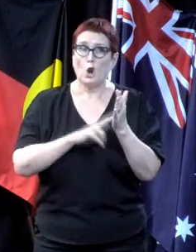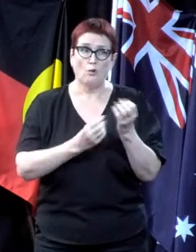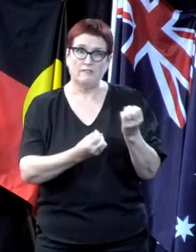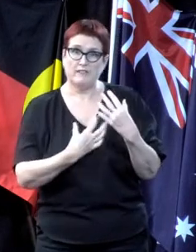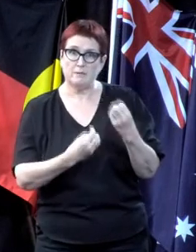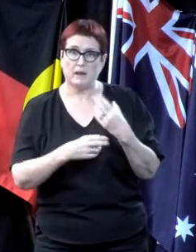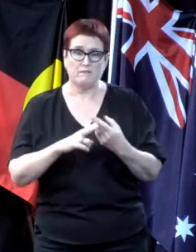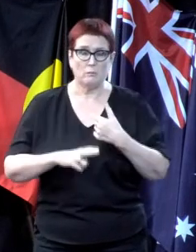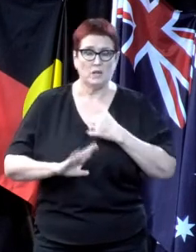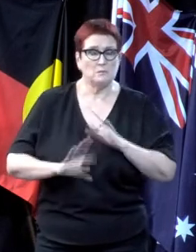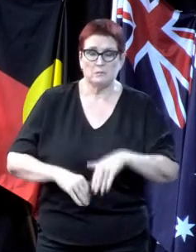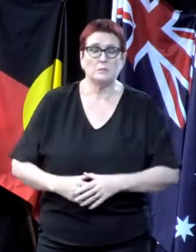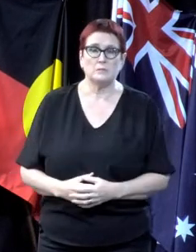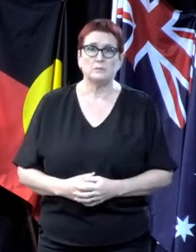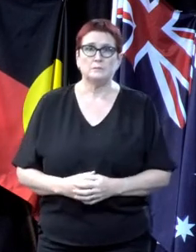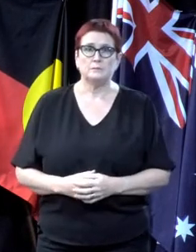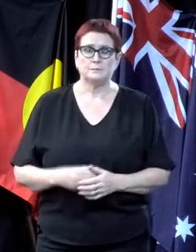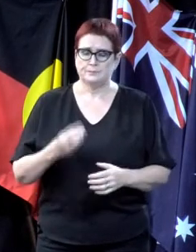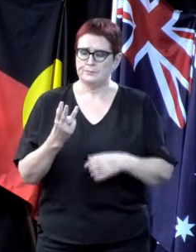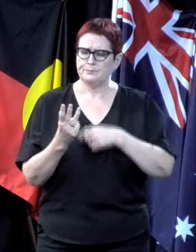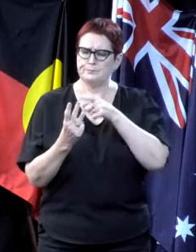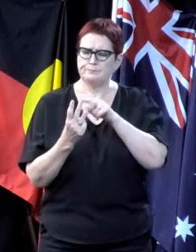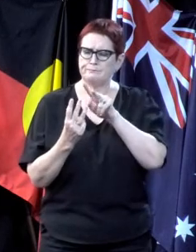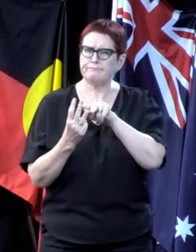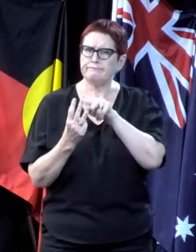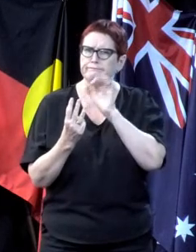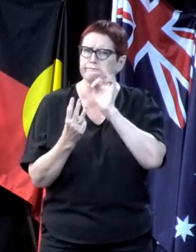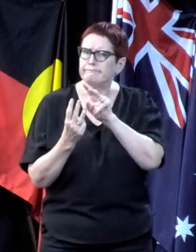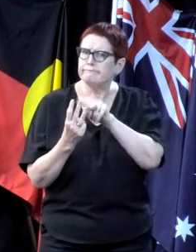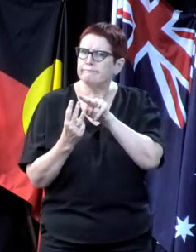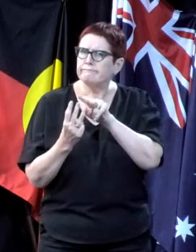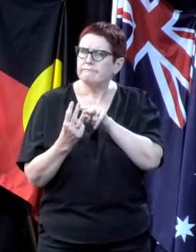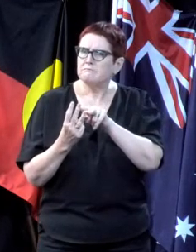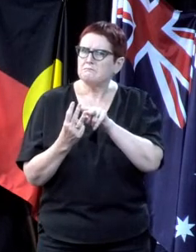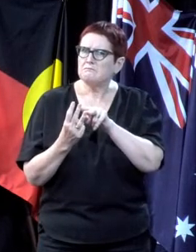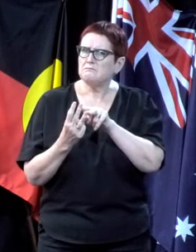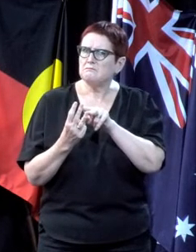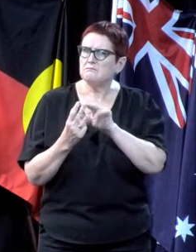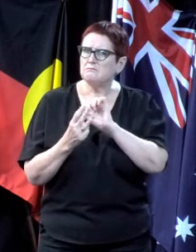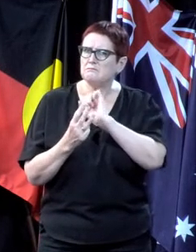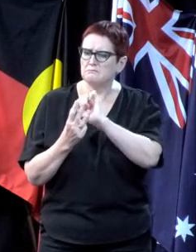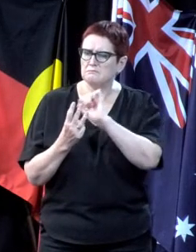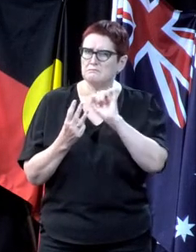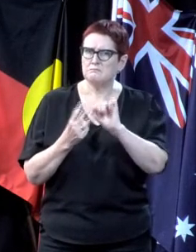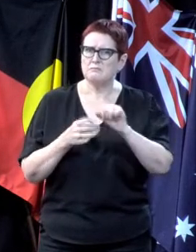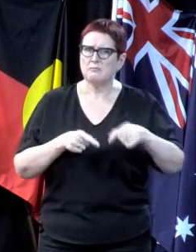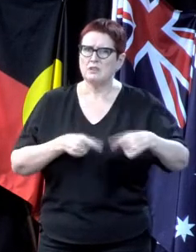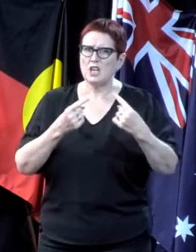Ms Prichard or Ms Fenoglio, did you have any observations with respect to the challenges – whether the EAP requirements present challenges with